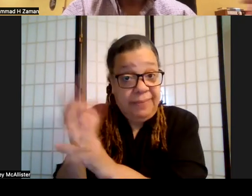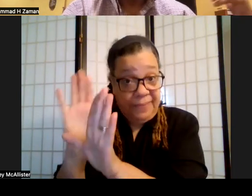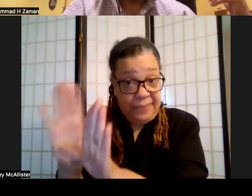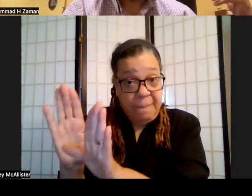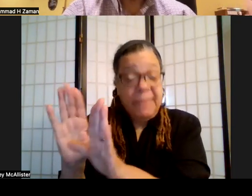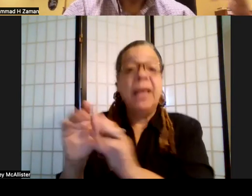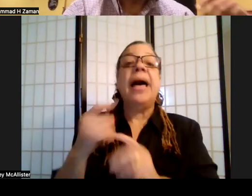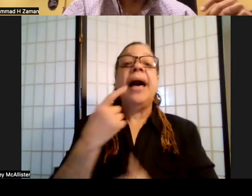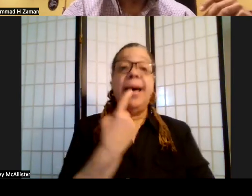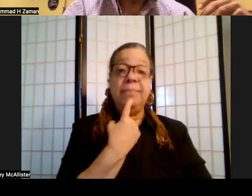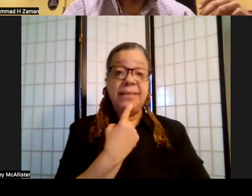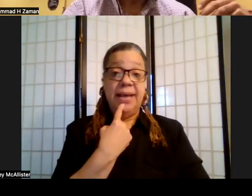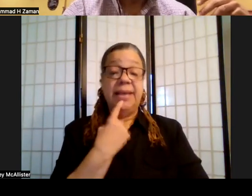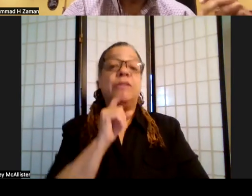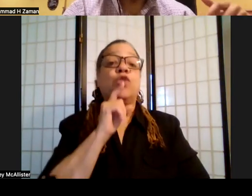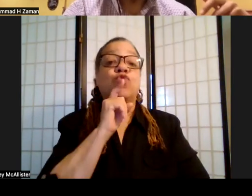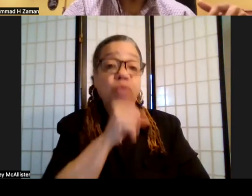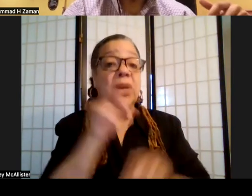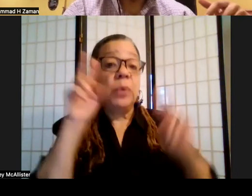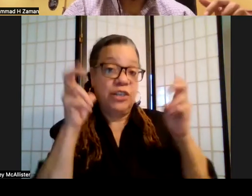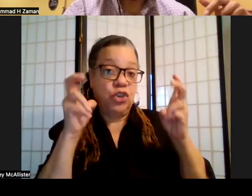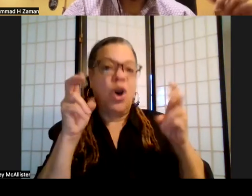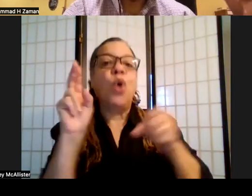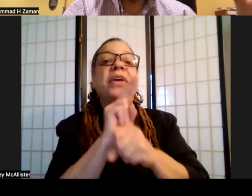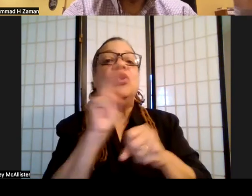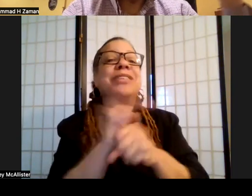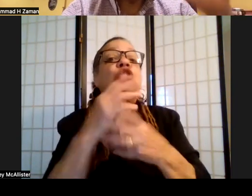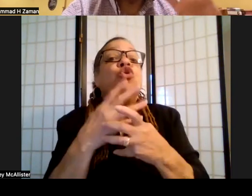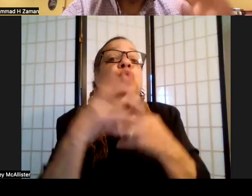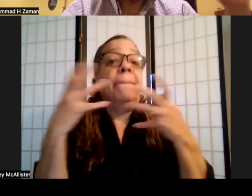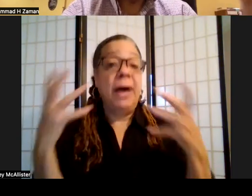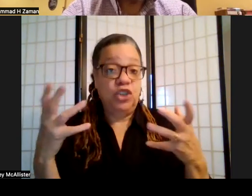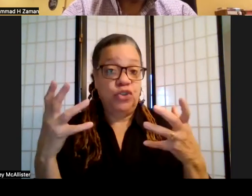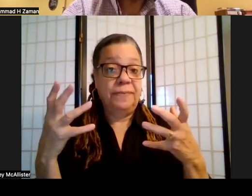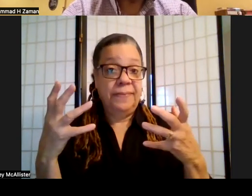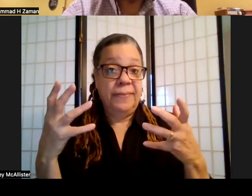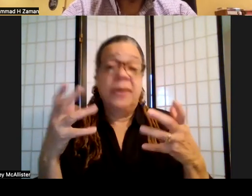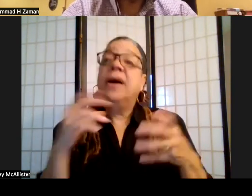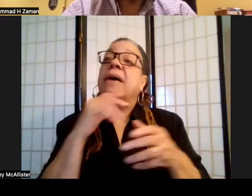the real issue is that-- are we using it under the under the guise of treatment